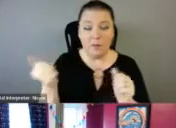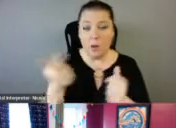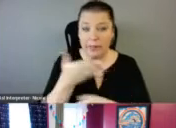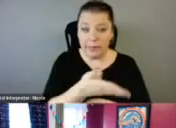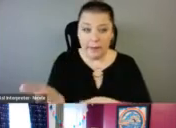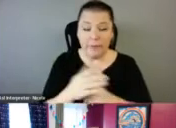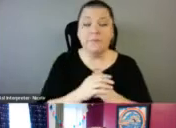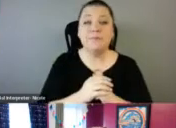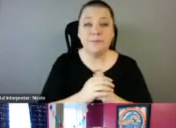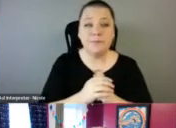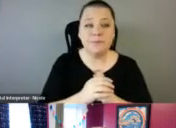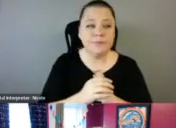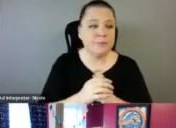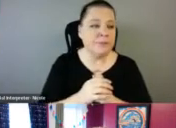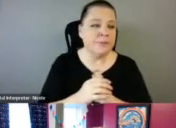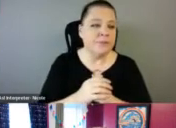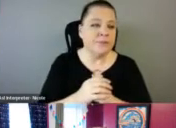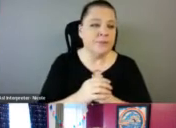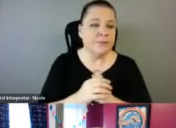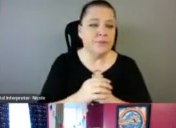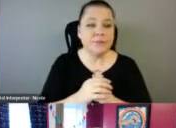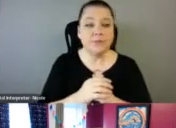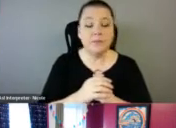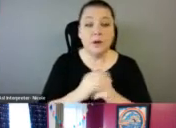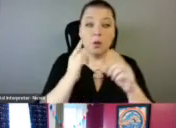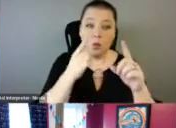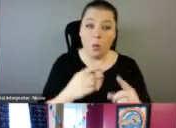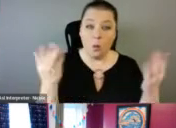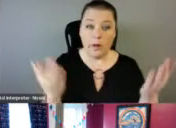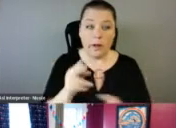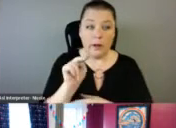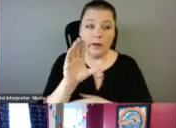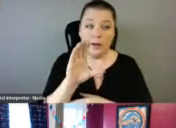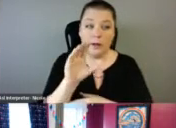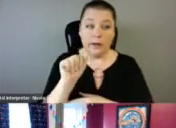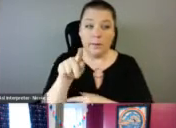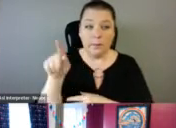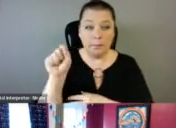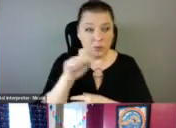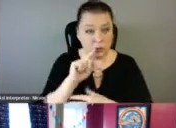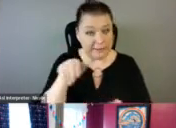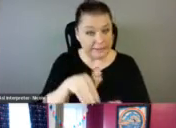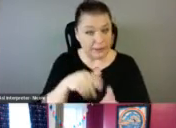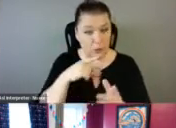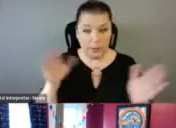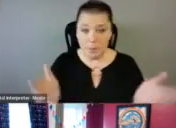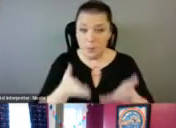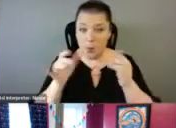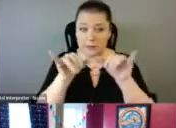please. Our goal as a center is to promote systems change that